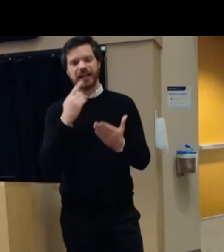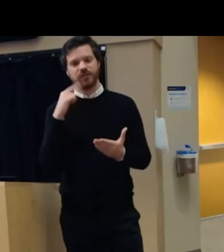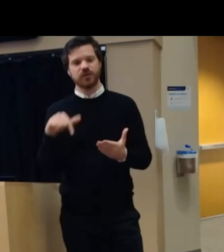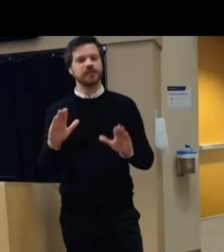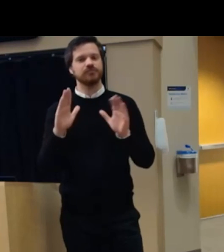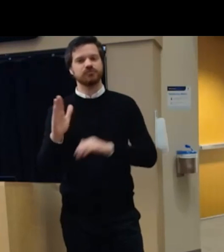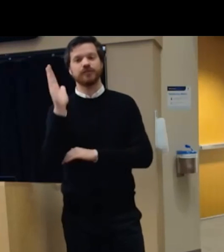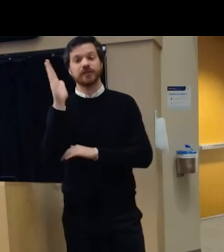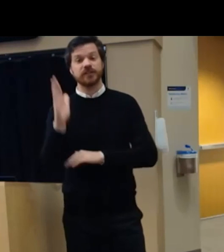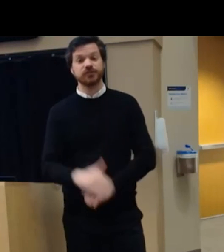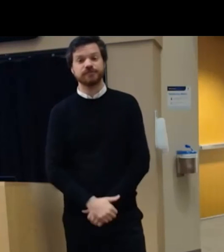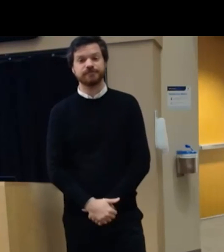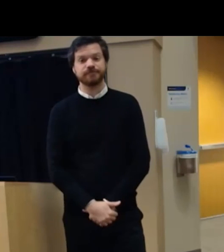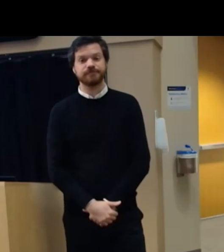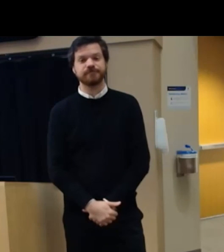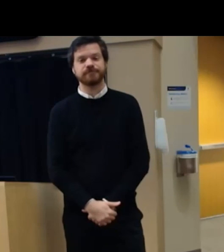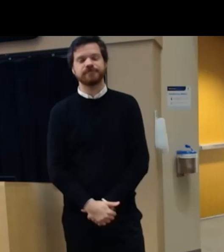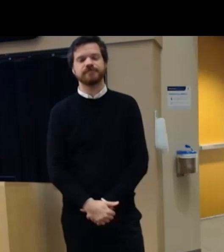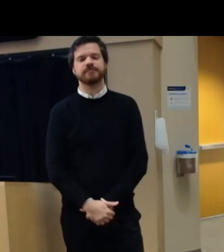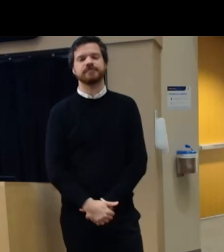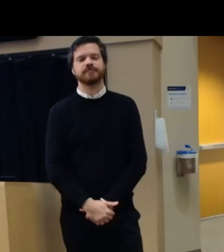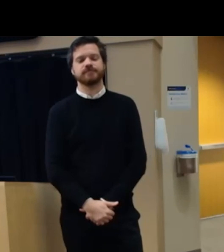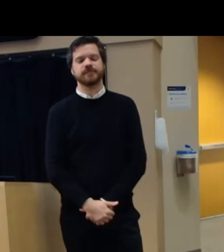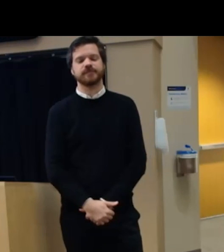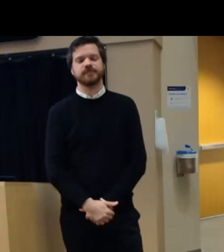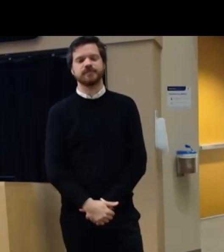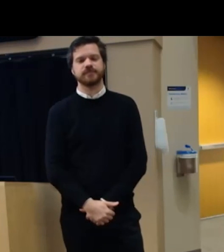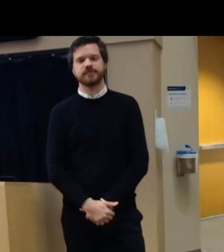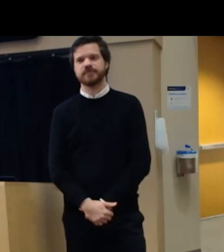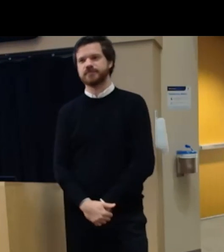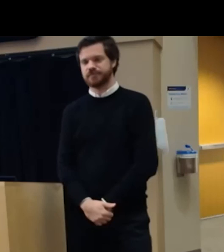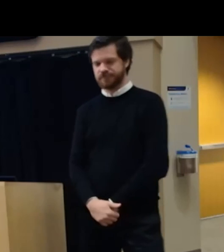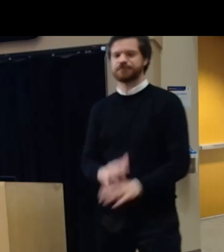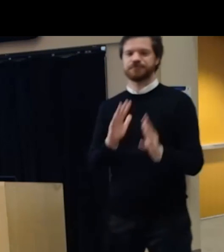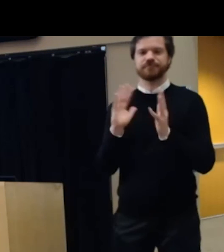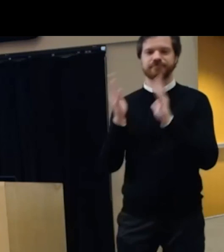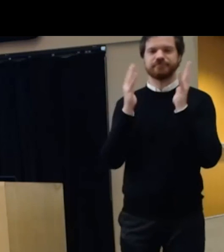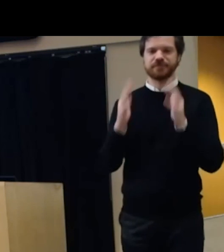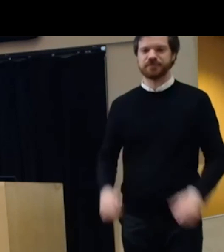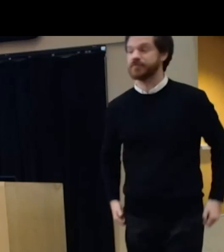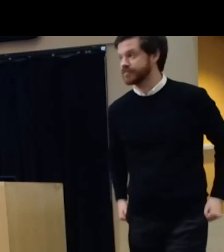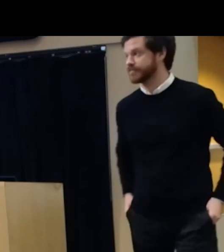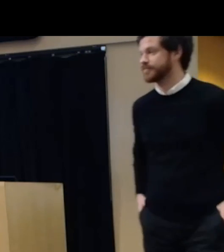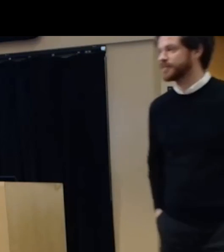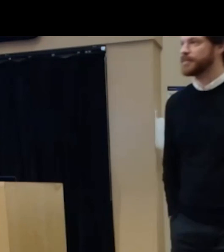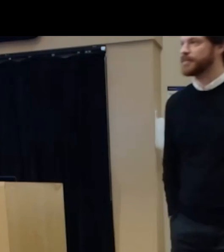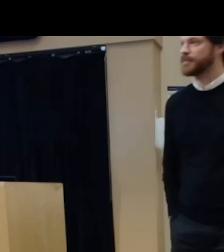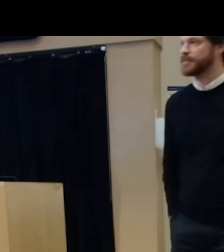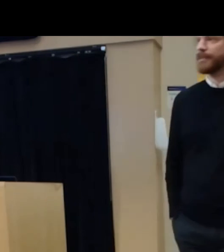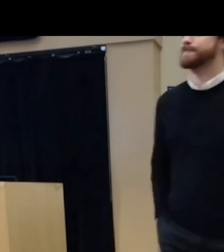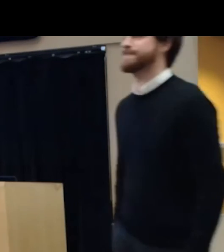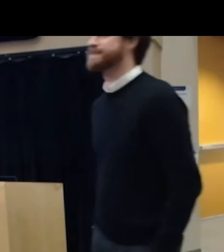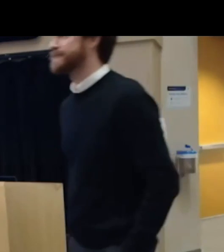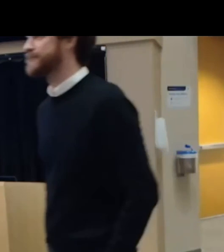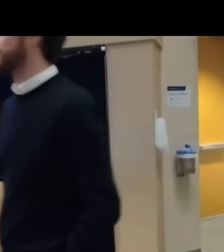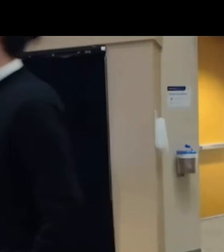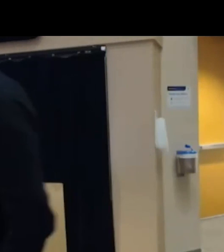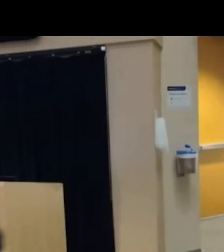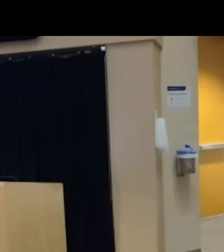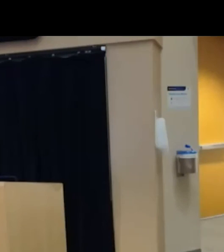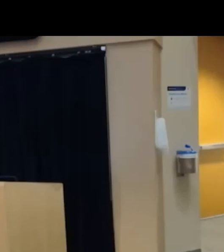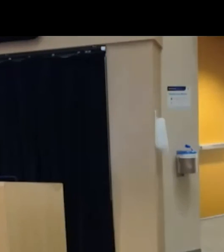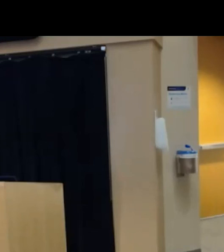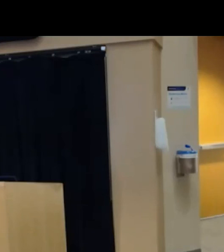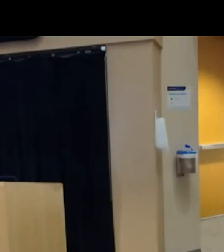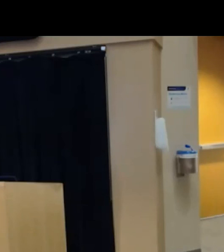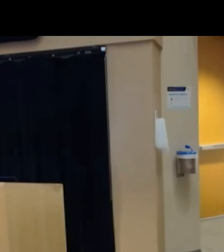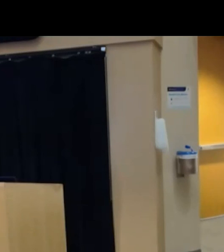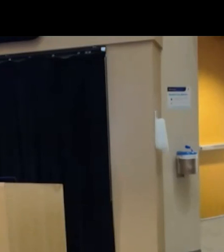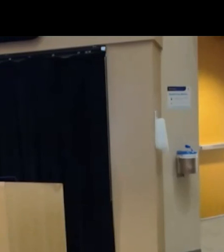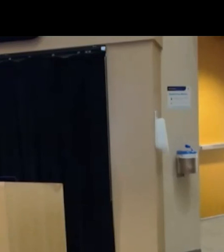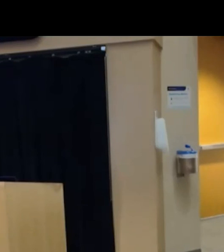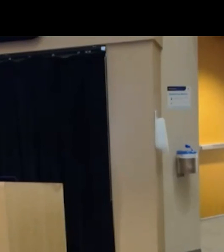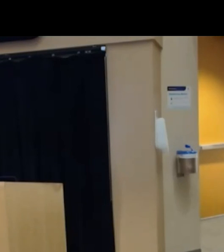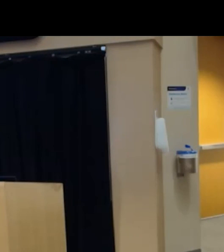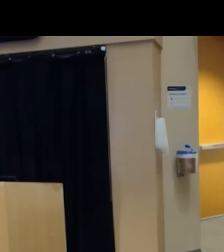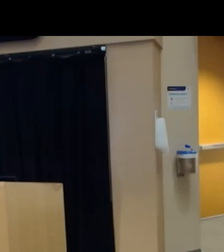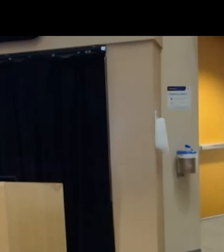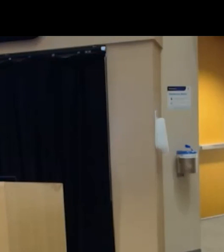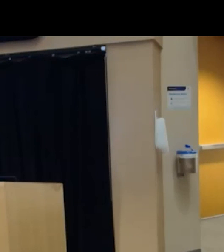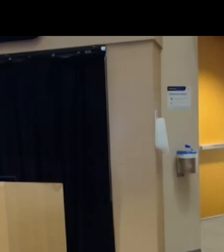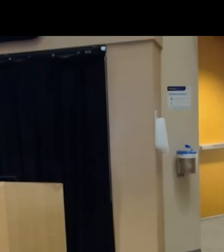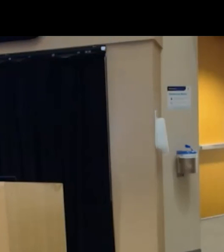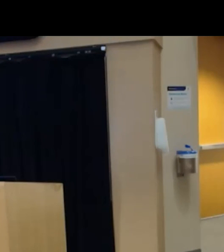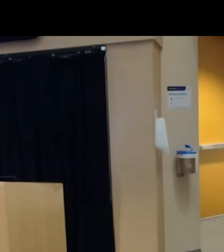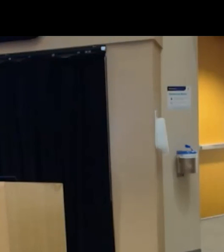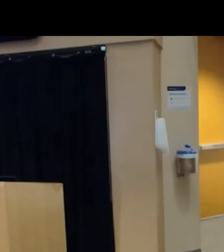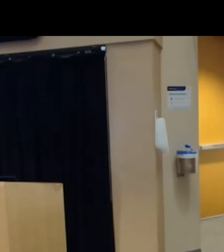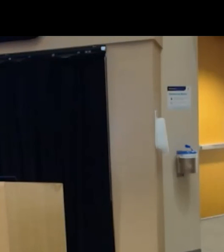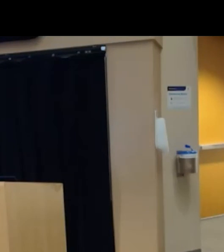presentation so nice to see how far you come like you're about BHP next time yes thank you